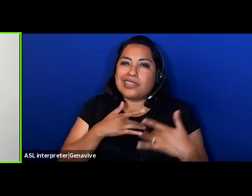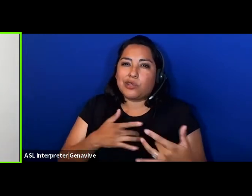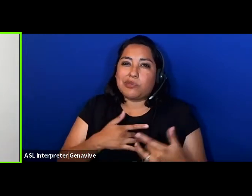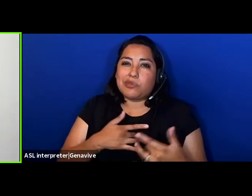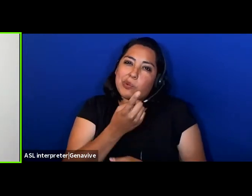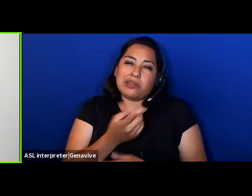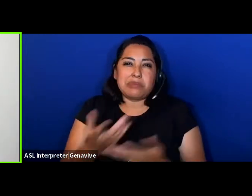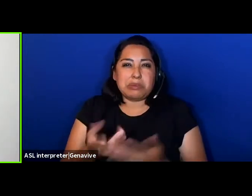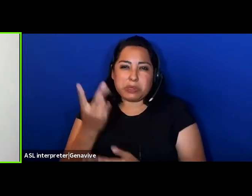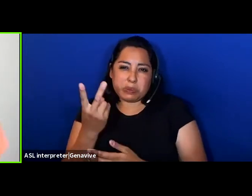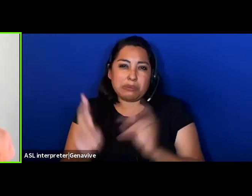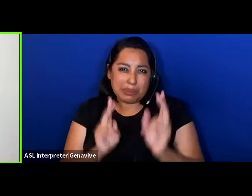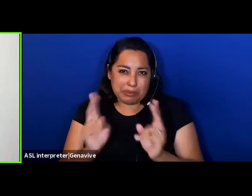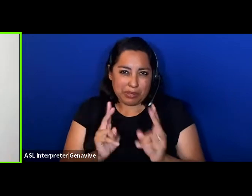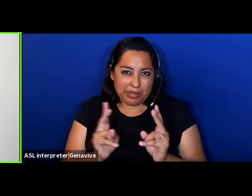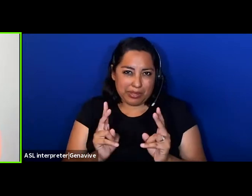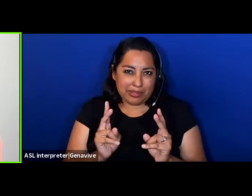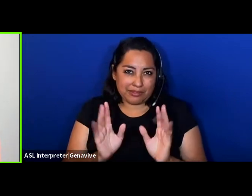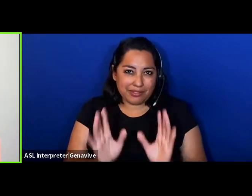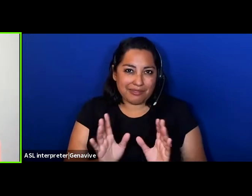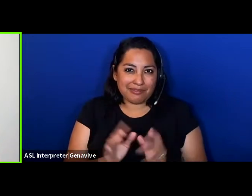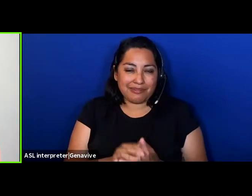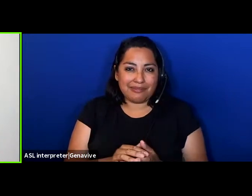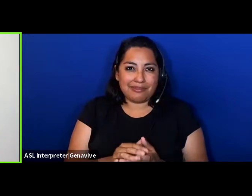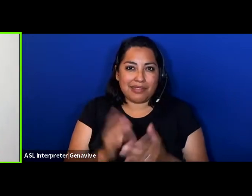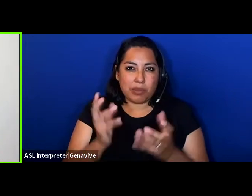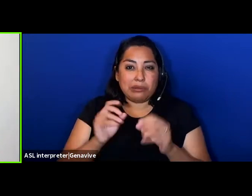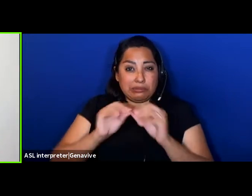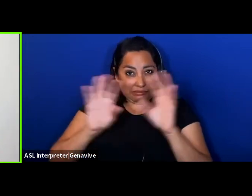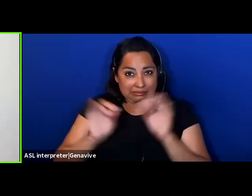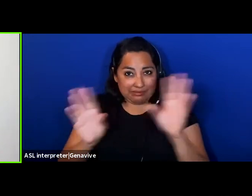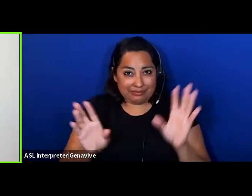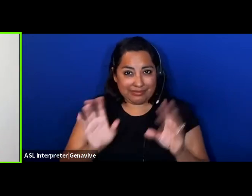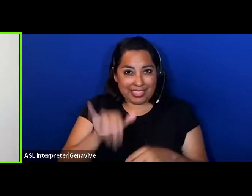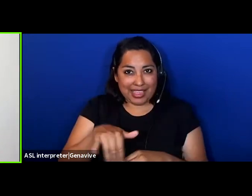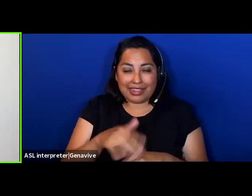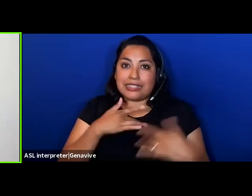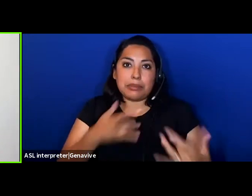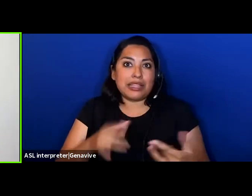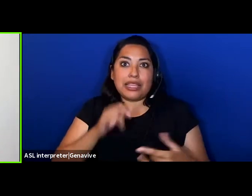I want to disentangle that a little bit. It is generally not a whole group.